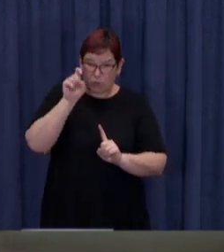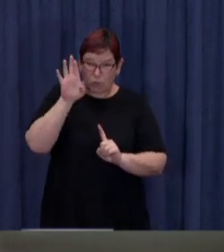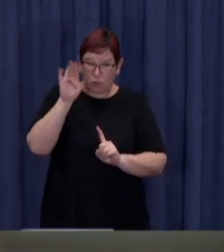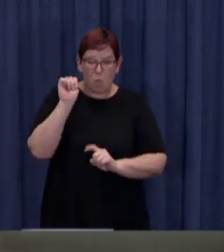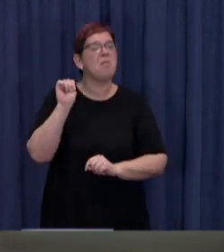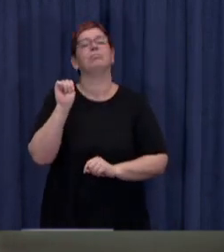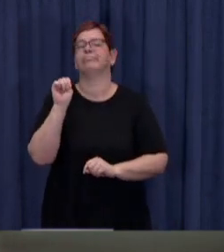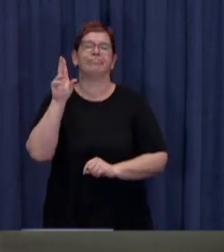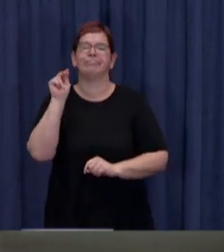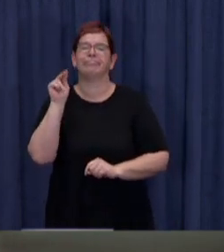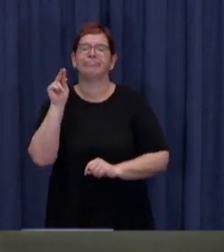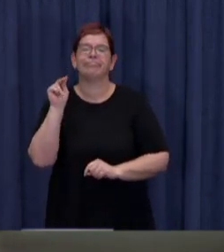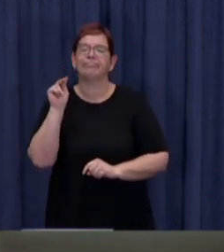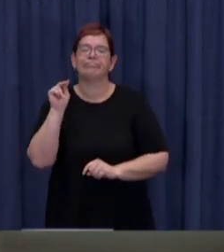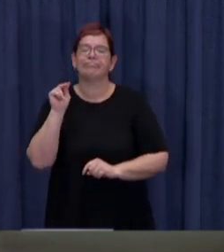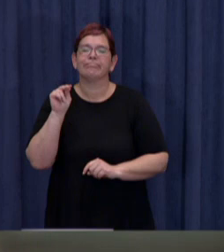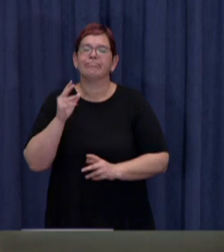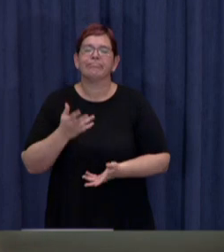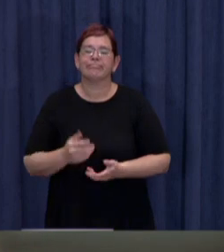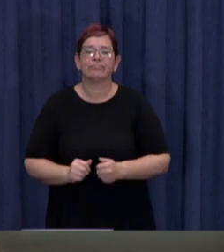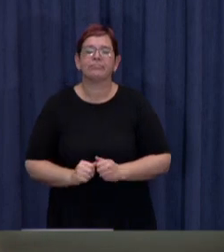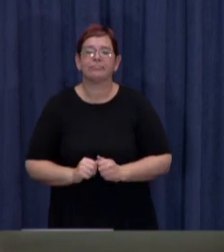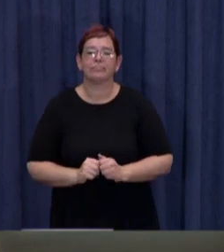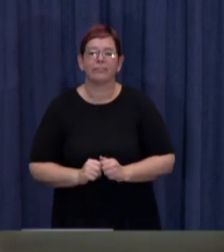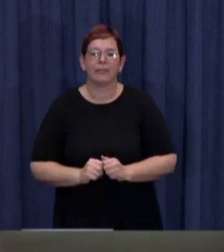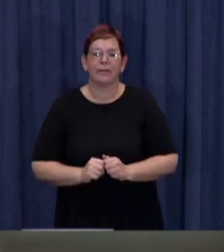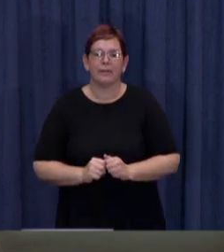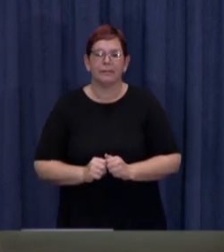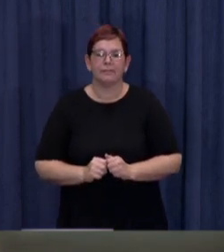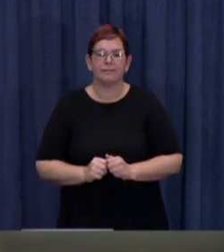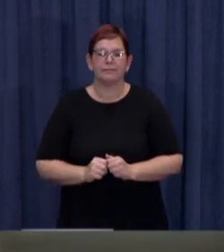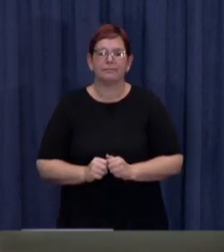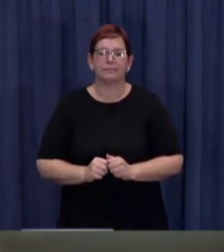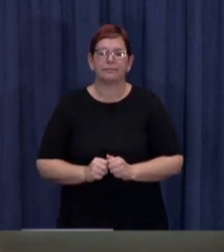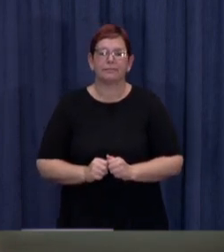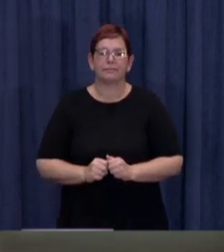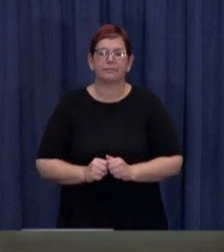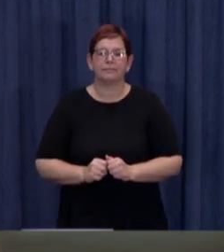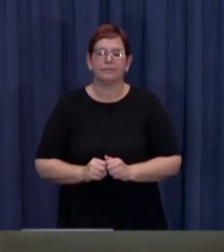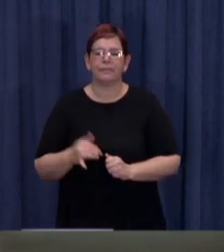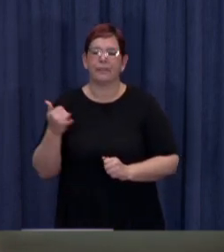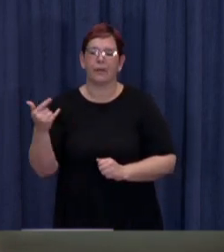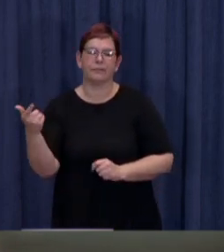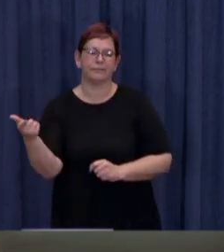Mayor Mark Douglas 680 News pardon I don't know if you can see it pardon the Lysol wipes draped over the microphone I hope